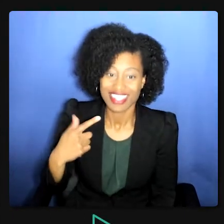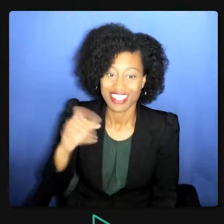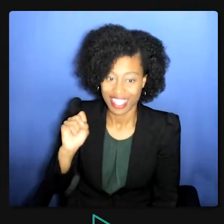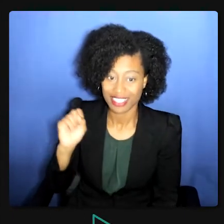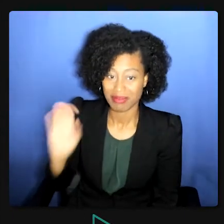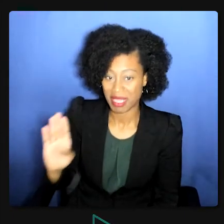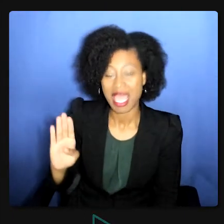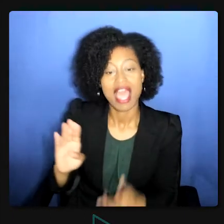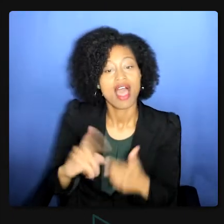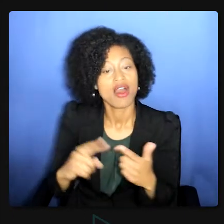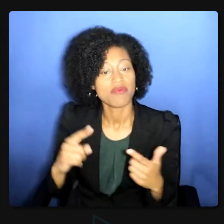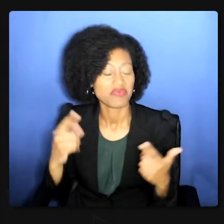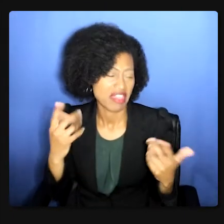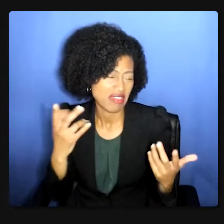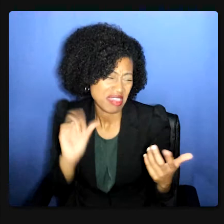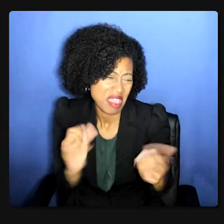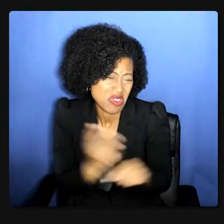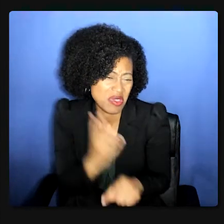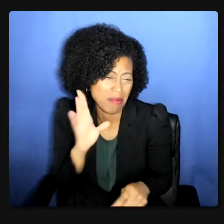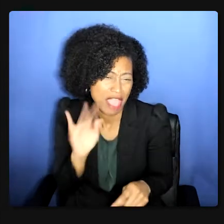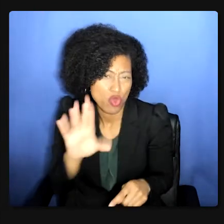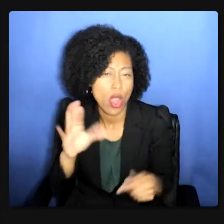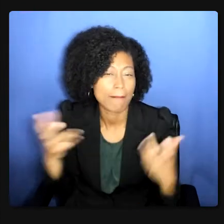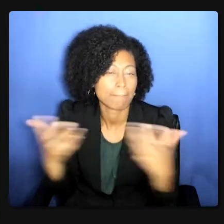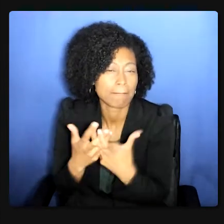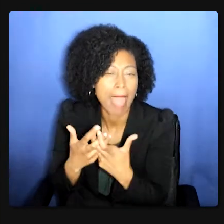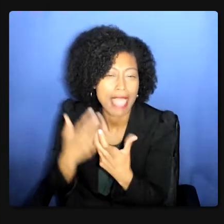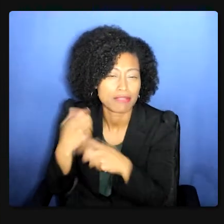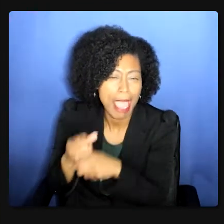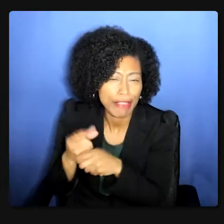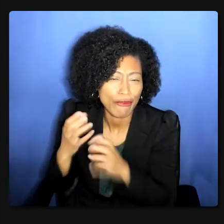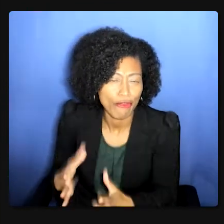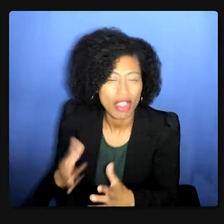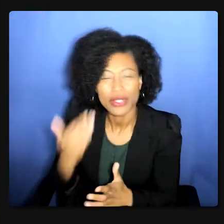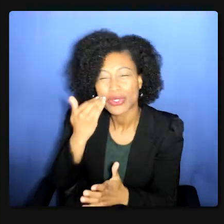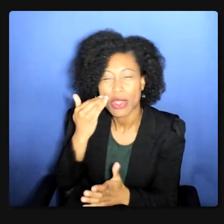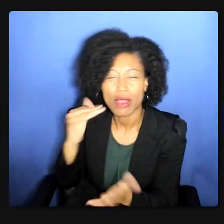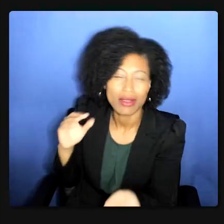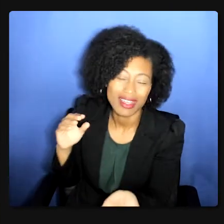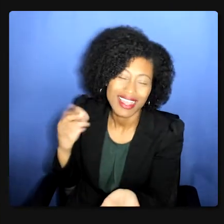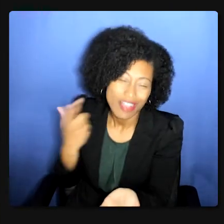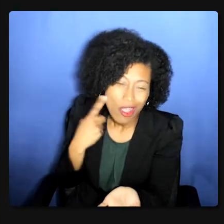This is kind of, this will be used by your matchmaker or lobby service, right?